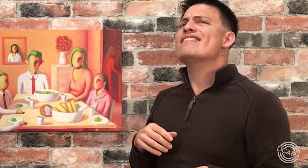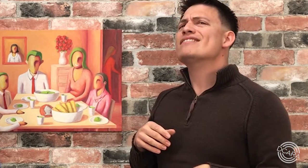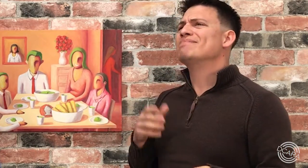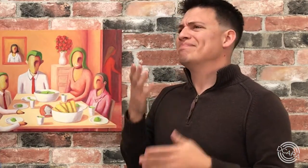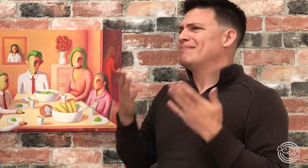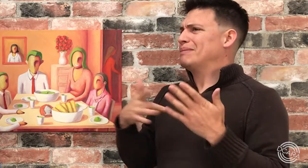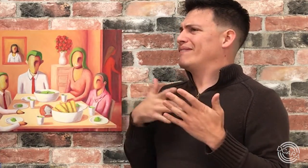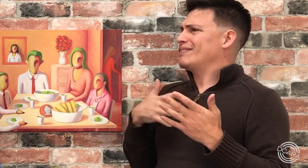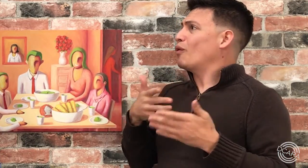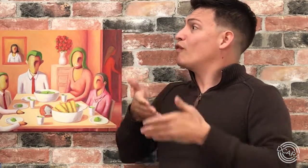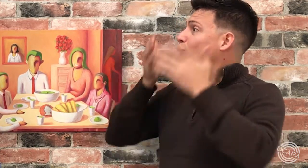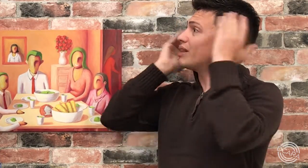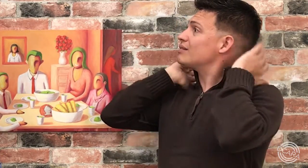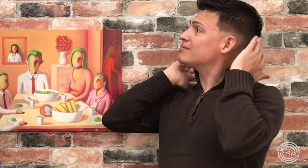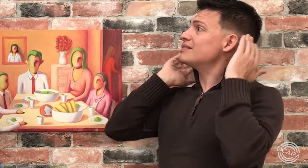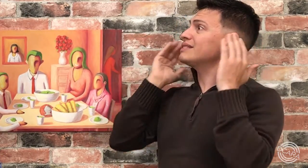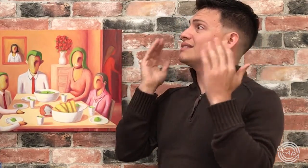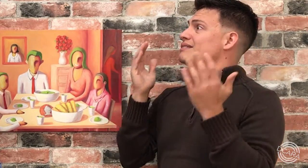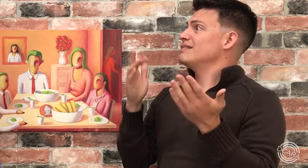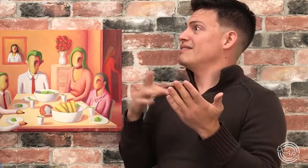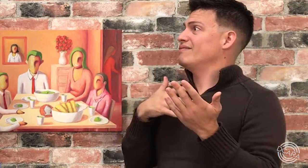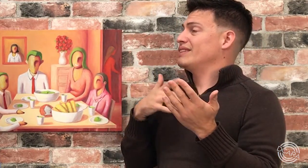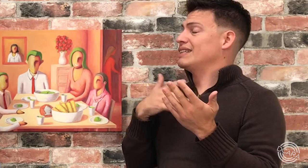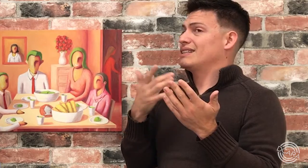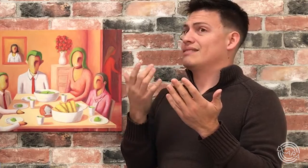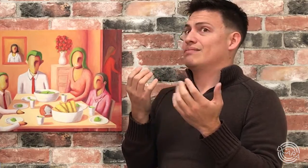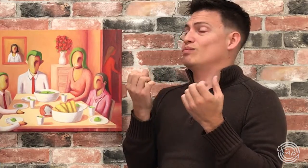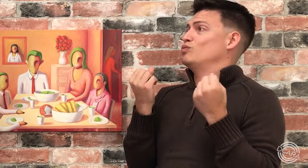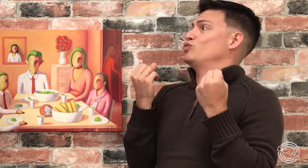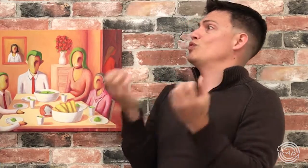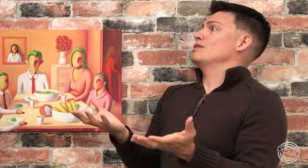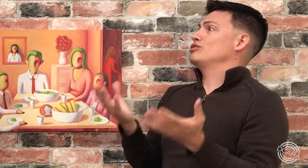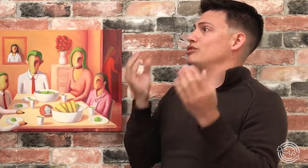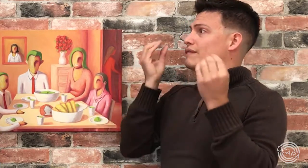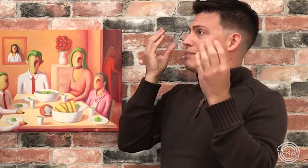Maybe they feel overwhelmed by too much information.